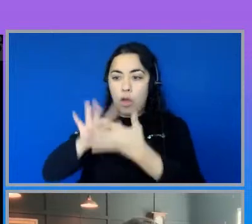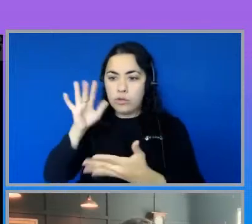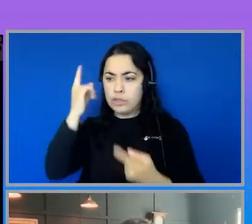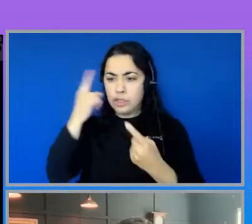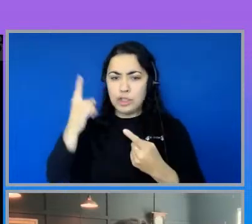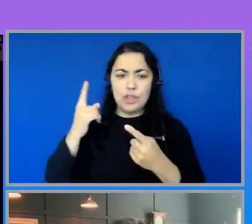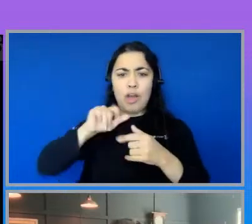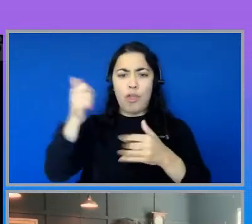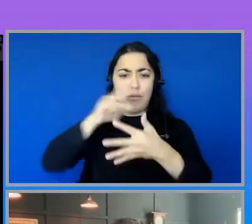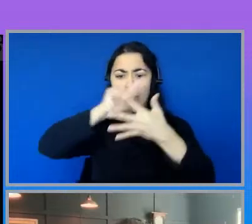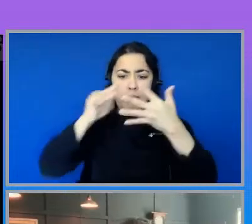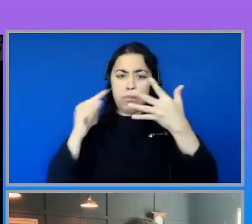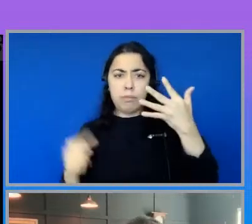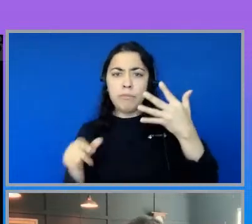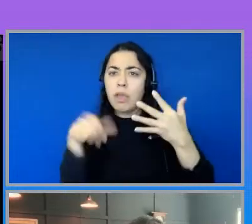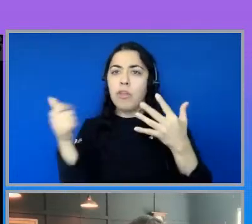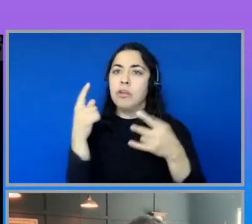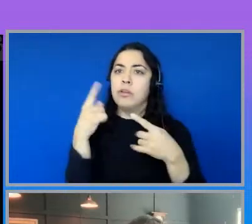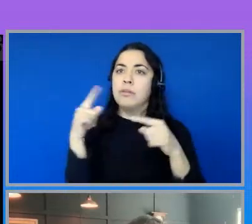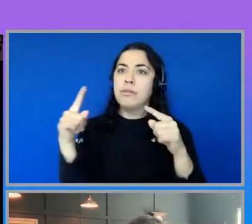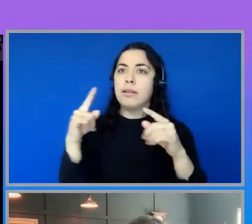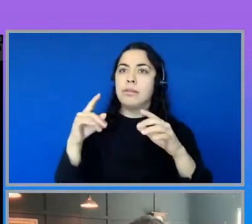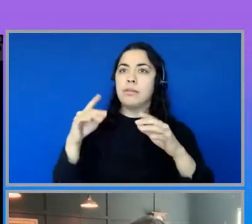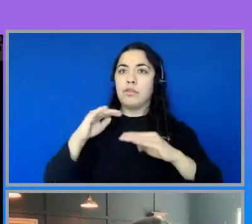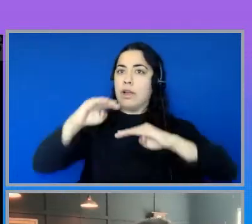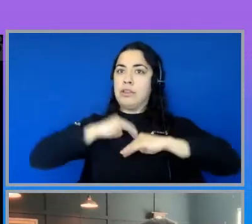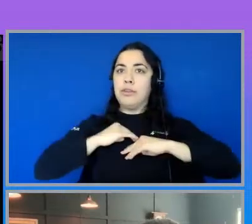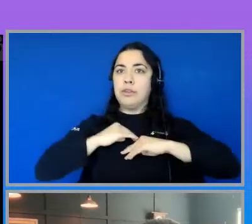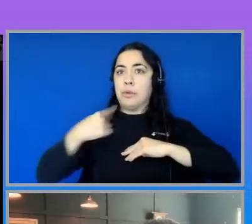contrast, there are so many other success criteria we have